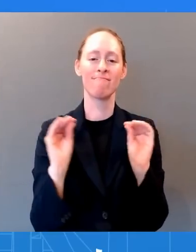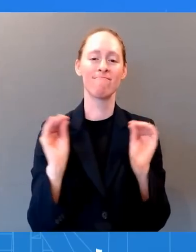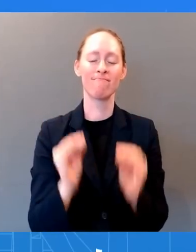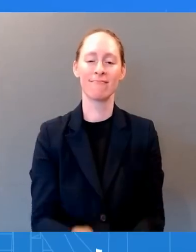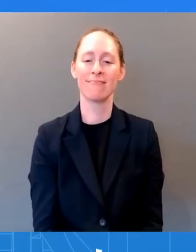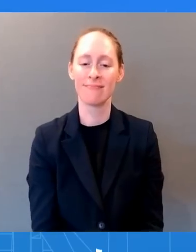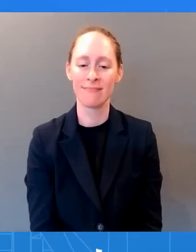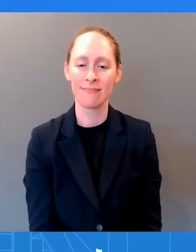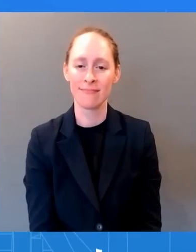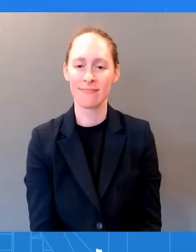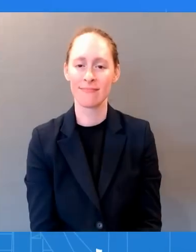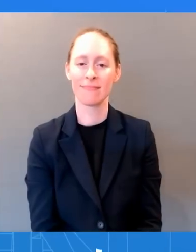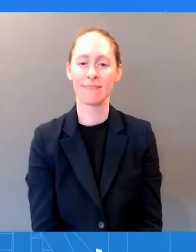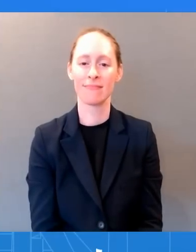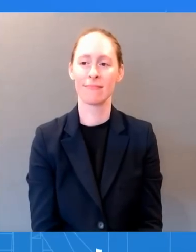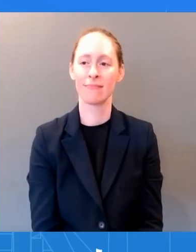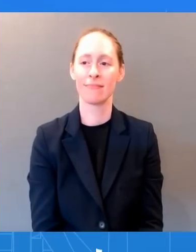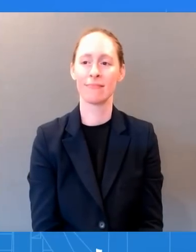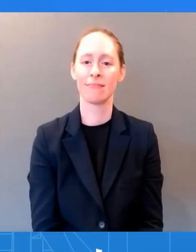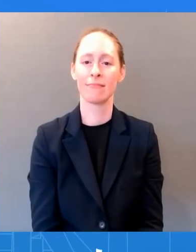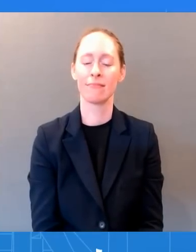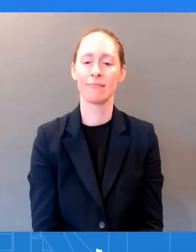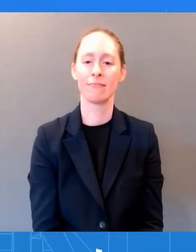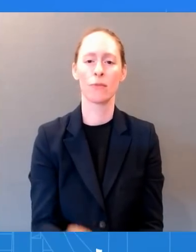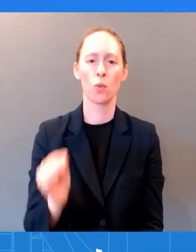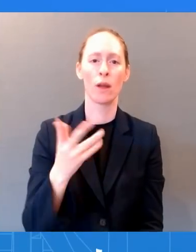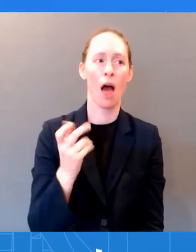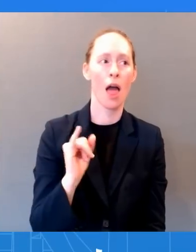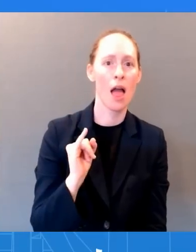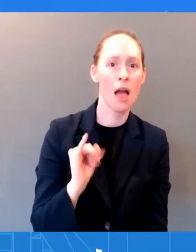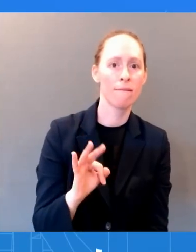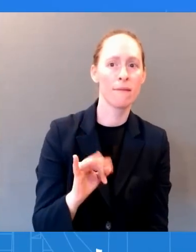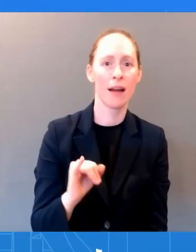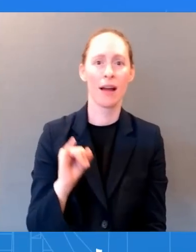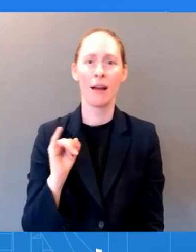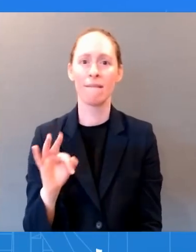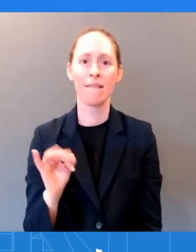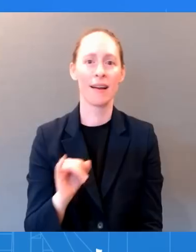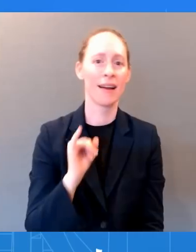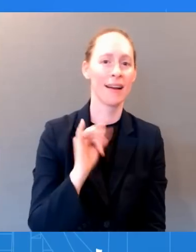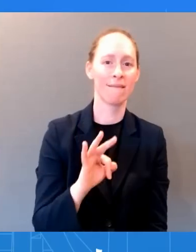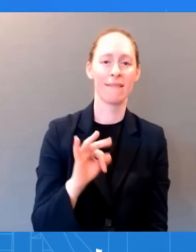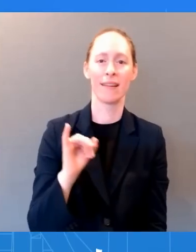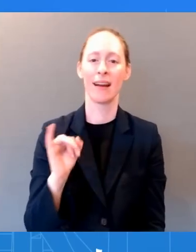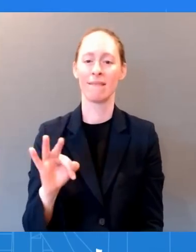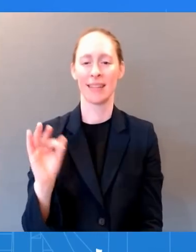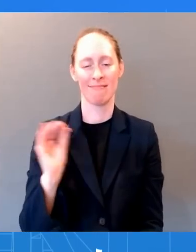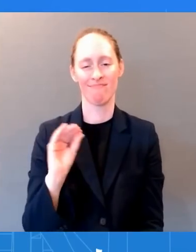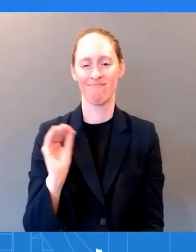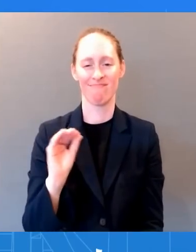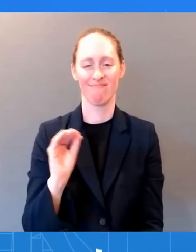I don't know -- we don't know what's going to happen next. So I not going to go into a hypothetical question of what is going to happen -- >> The Press: Broadly --